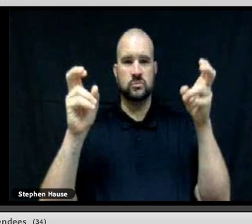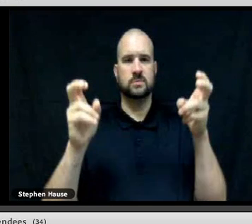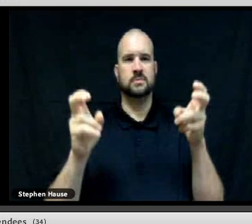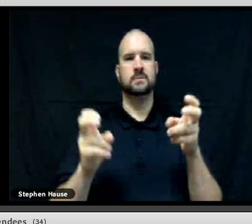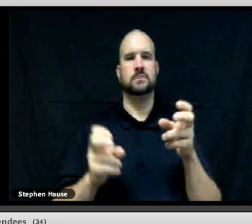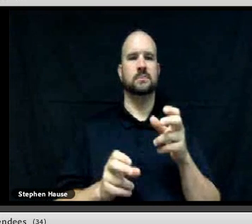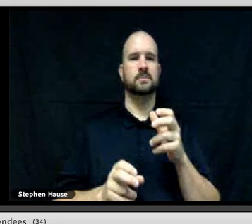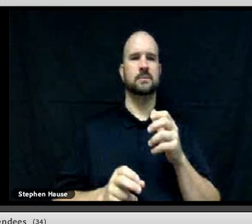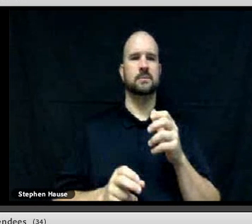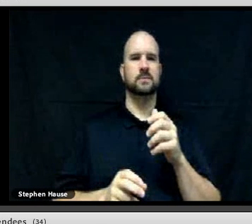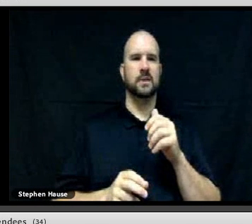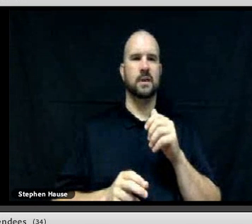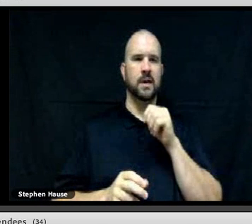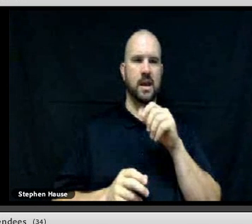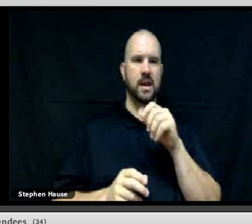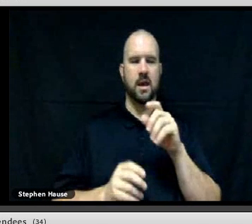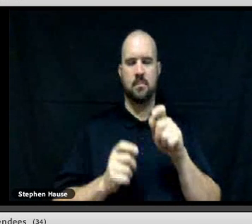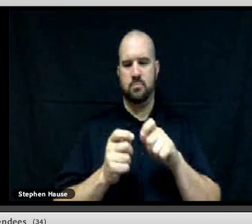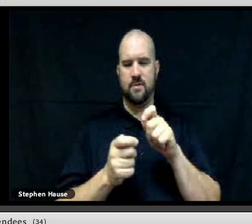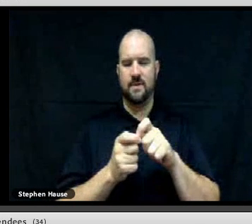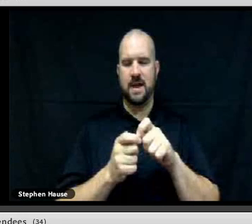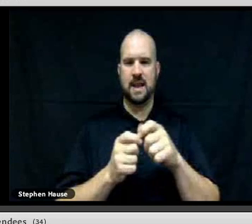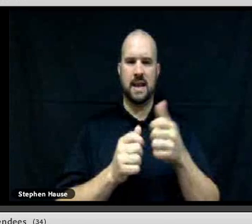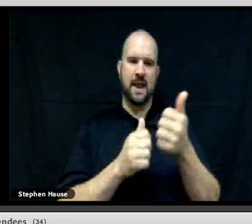providing a date range or, um,